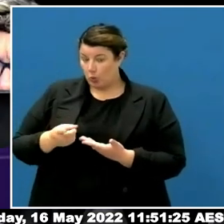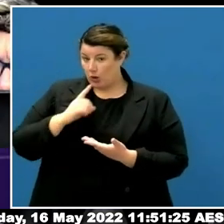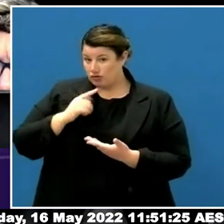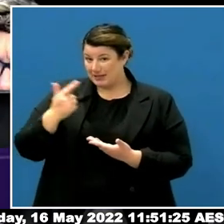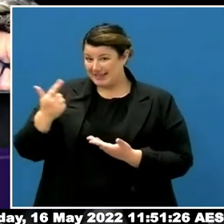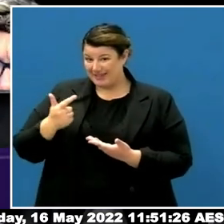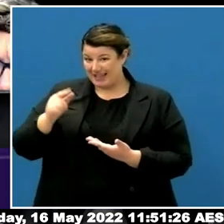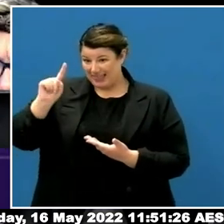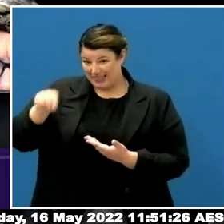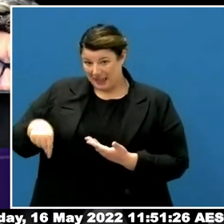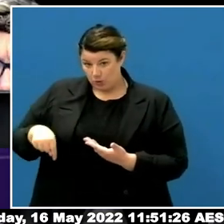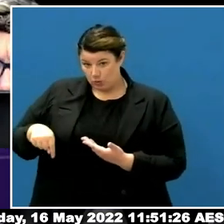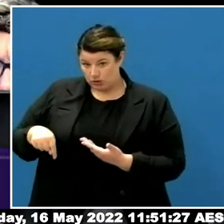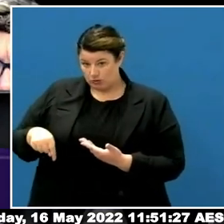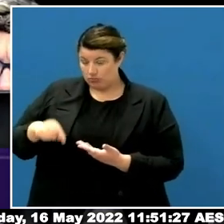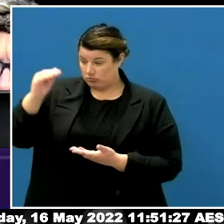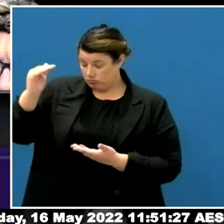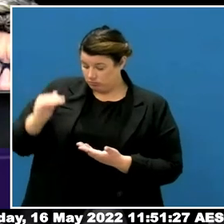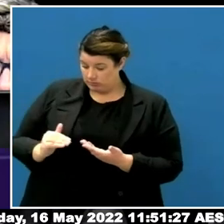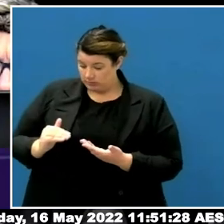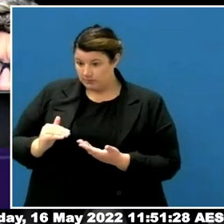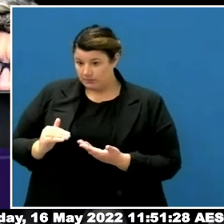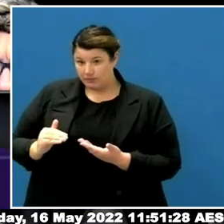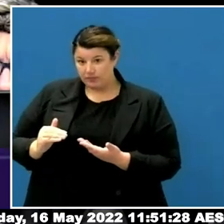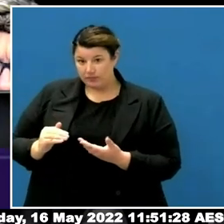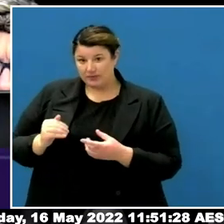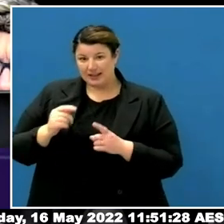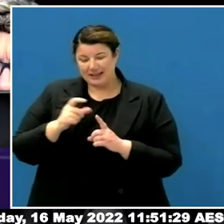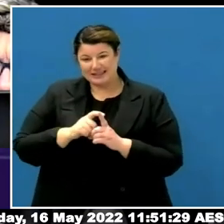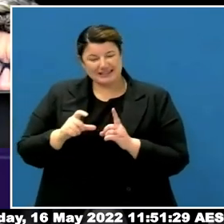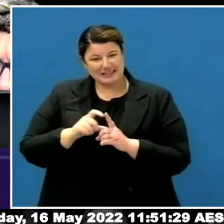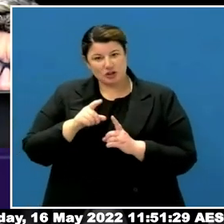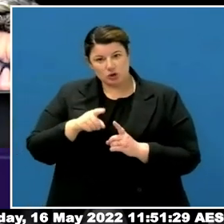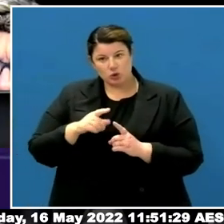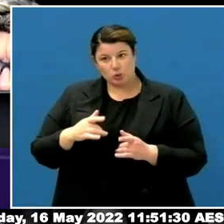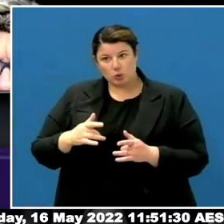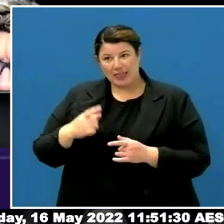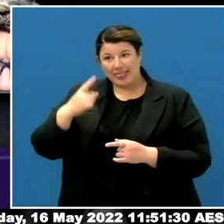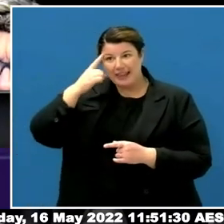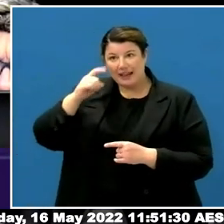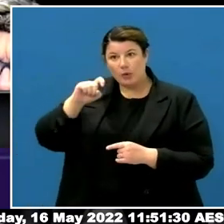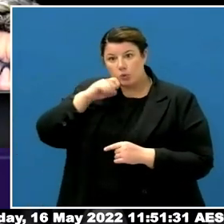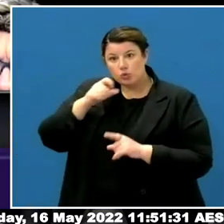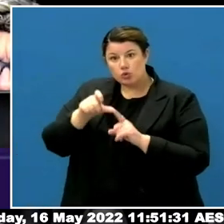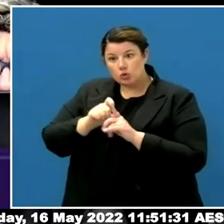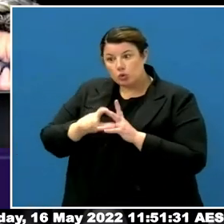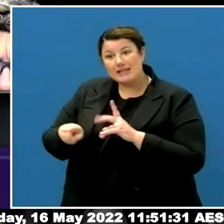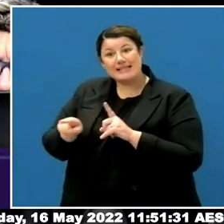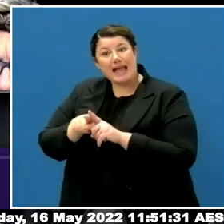173, did you get a sense that they were going to go less, or did they just change the